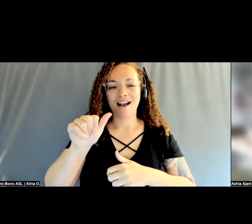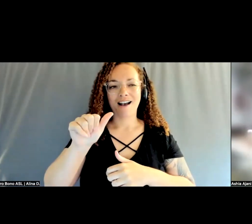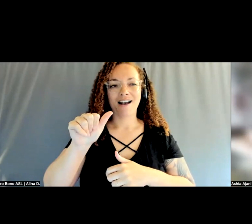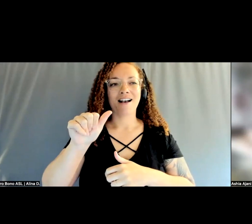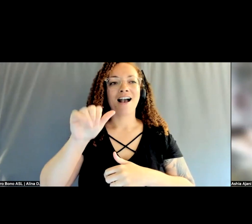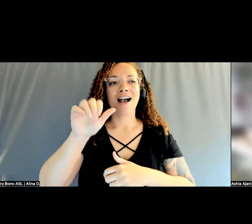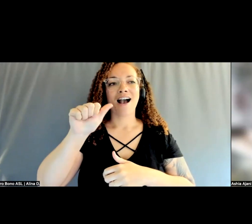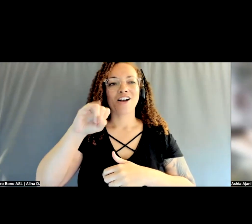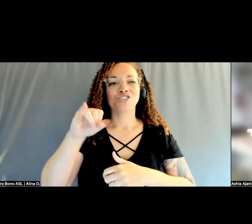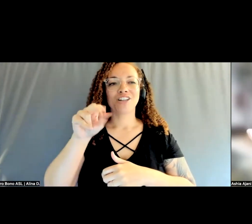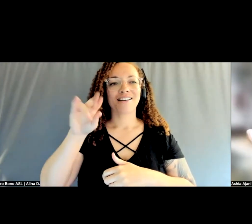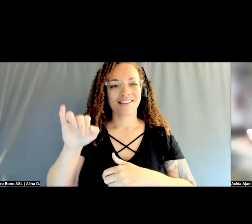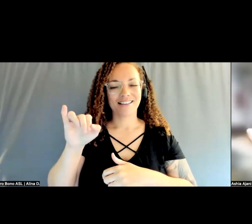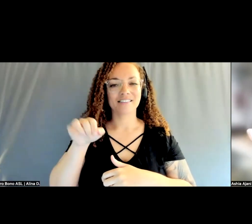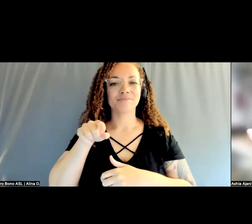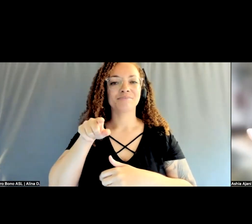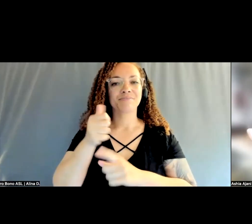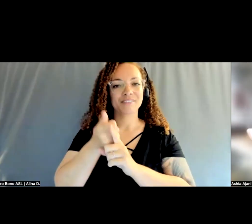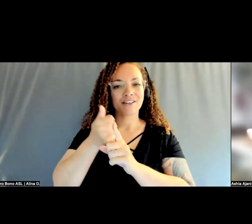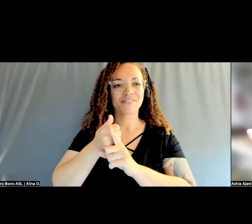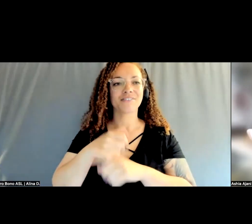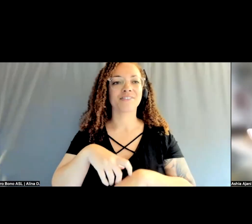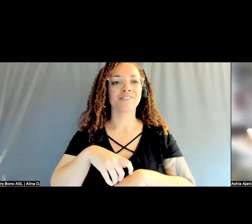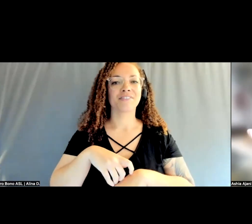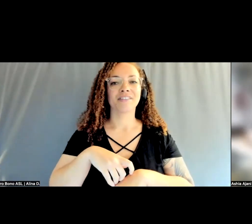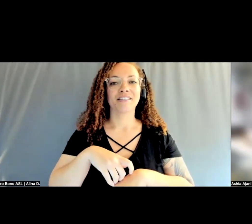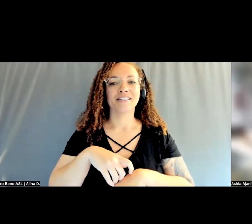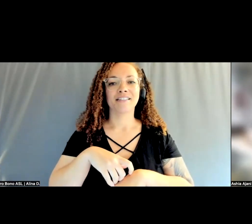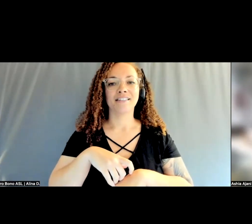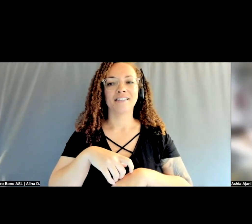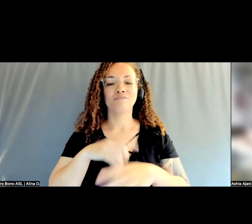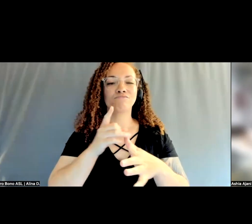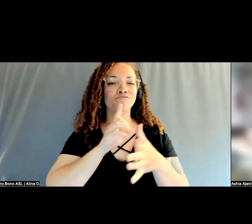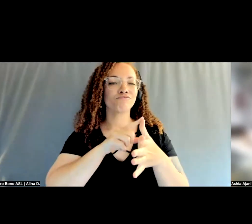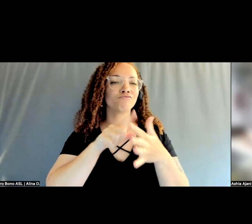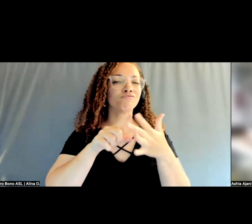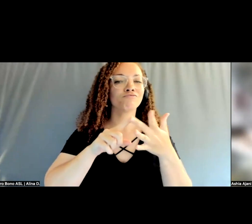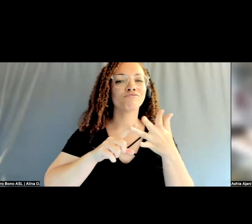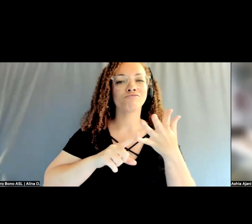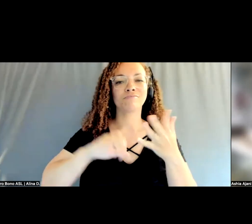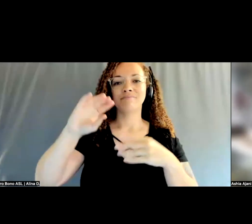Ashia Ajani; Ashia is a sunshower, a glass bead, an overripe nectarine. Hailing from Denver, CO,